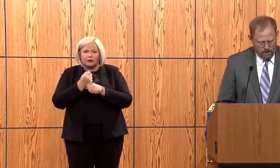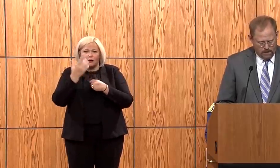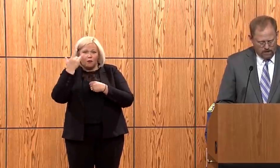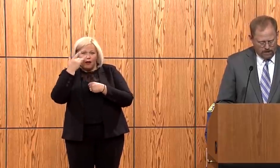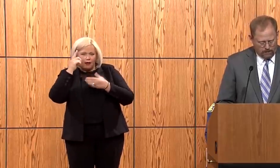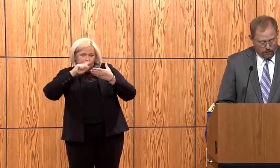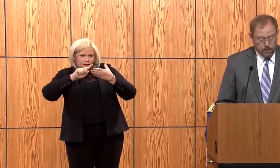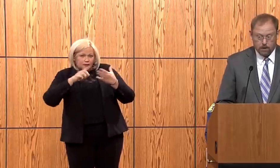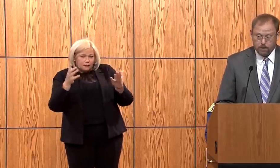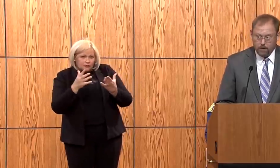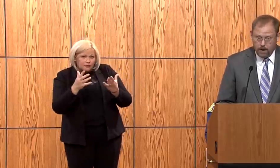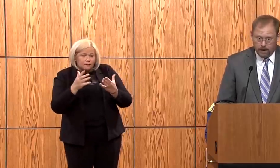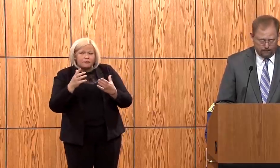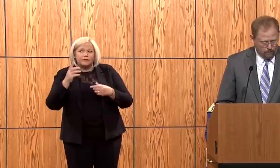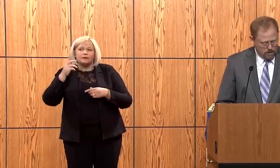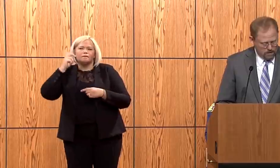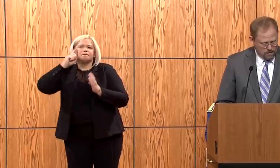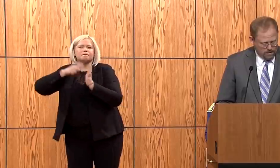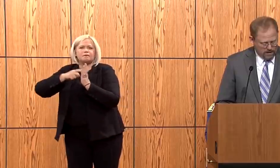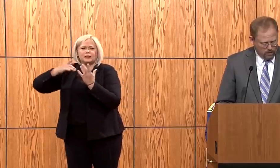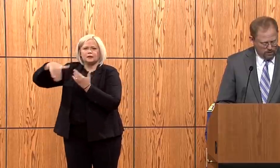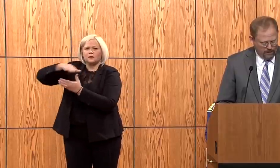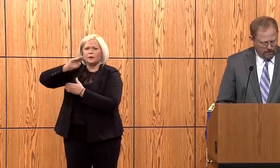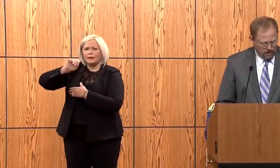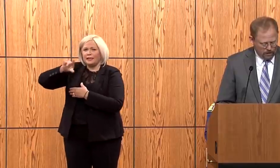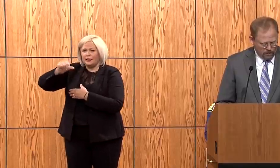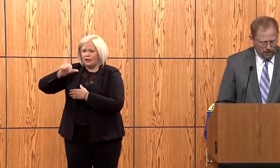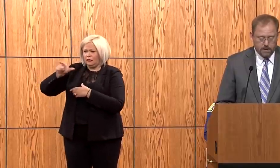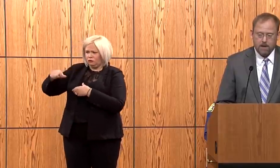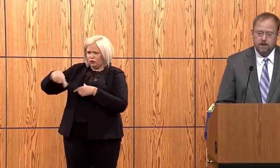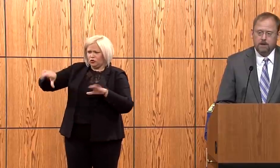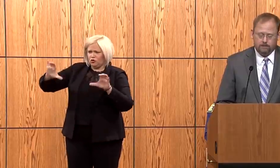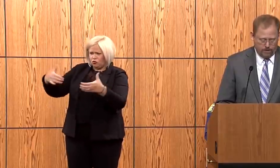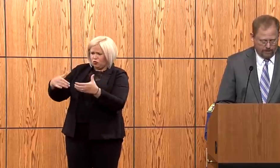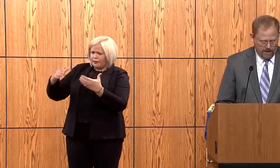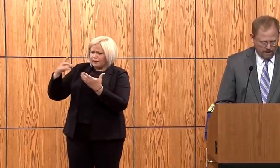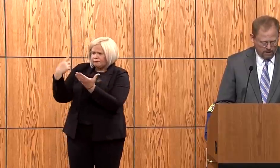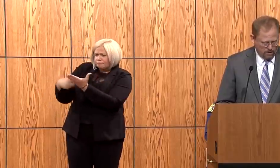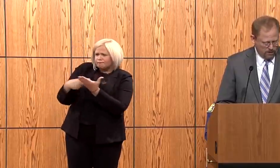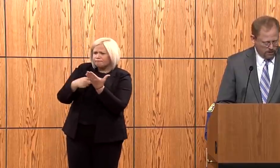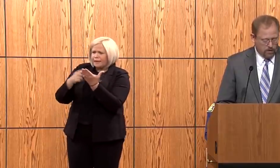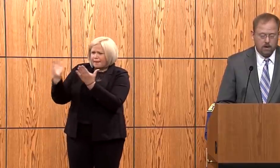WHEN THEY TARGET OUR DULY ELECTED LEADERS. ELECTED LEADERS. THE FBI BEGAN AN INVESTIGATION THE FBI BEGAN AN INVESTIGATION EARLIER THIS YEAR AFTER BECOMING EARLIER THIS YEAR AFTER BECOMING AWARE THAT THROUGH SOCIAL MEDIA,